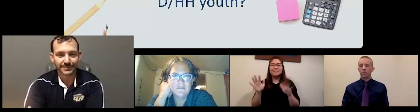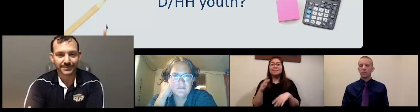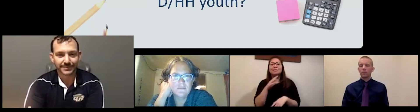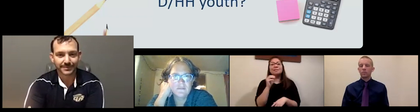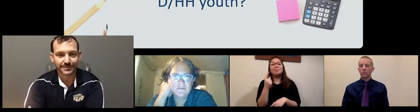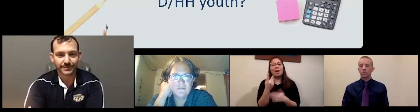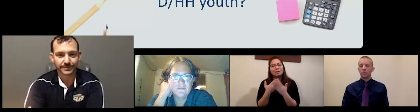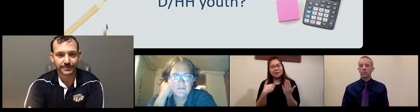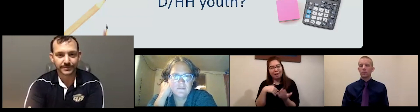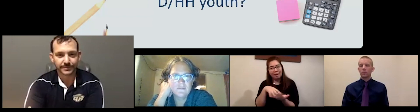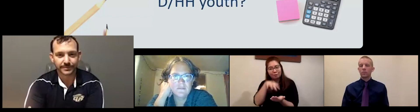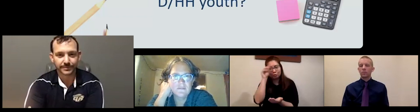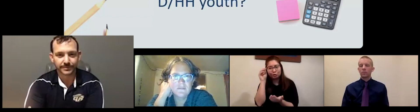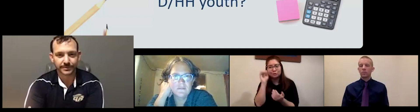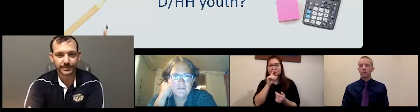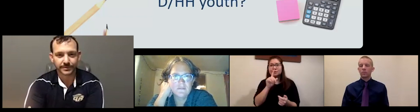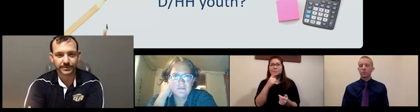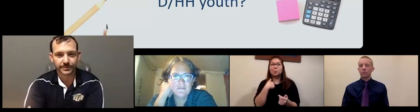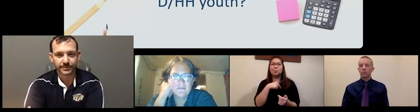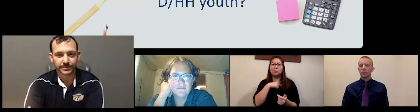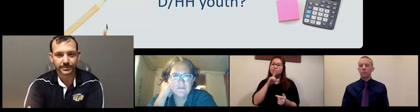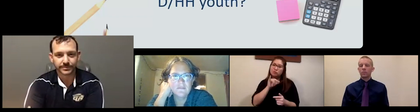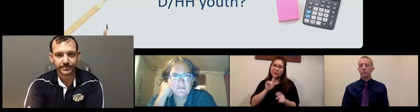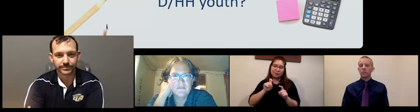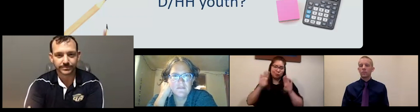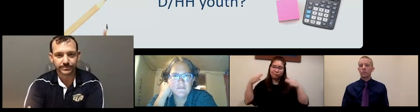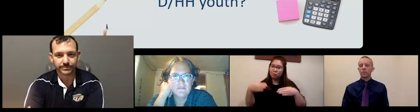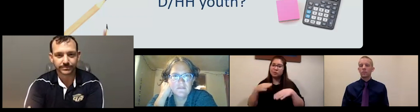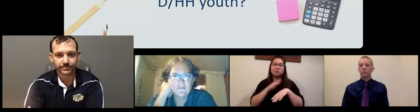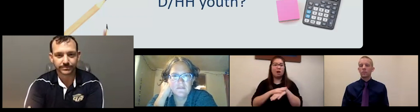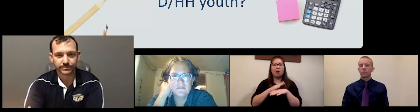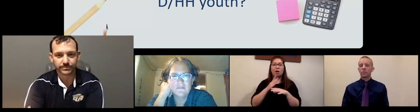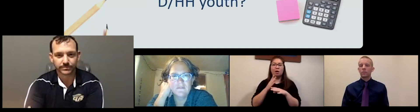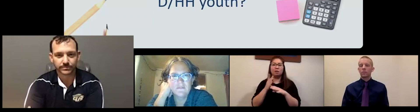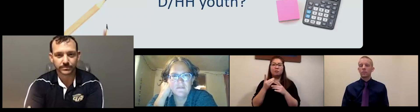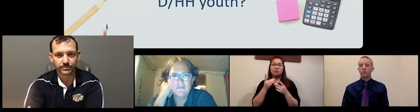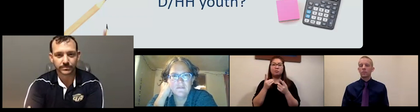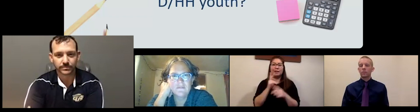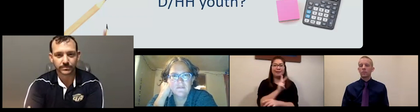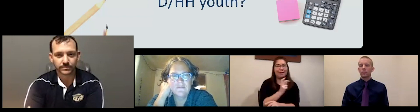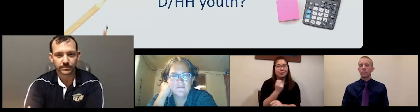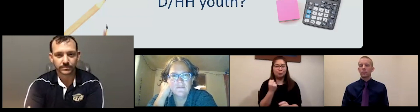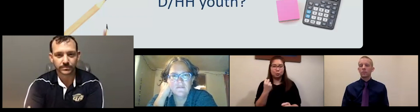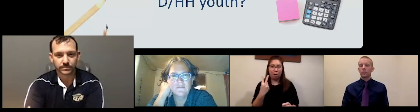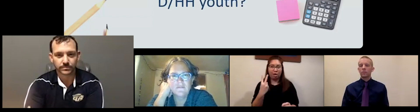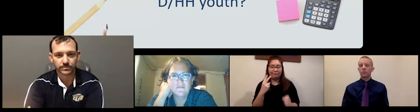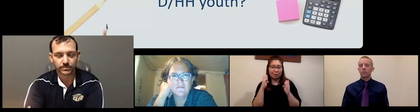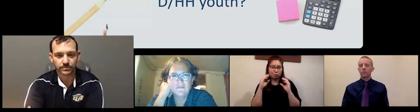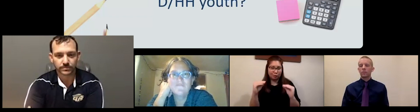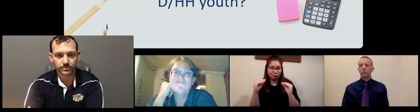and one thing I learned is that we really need to focus on K-12 education.